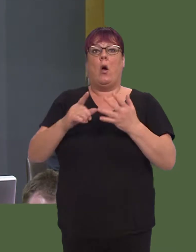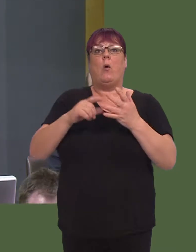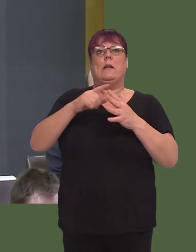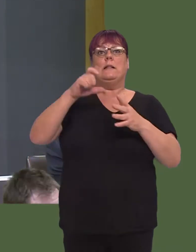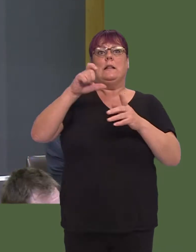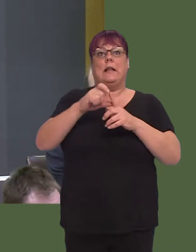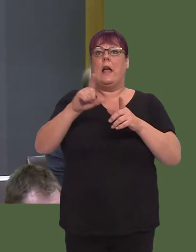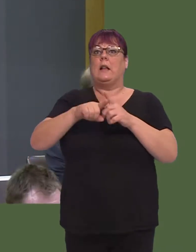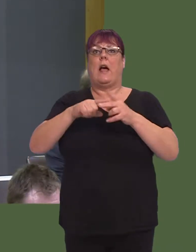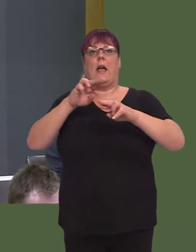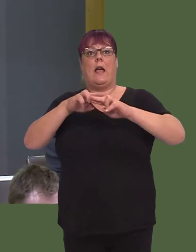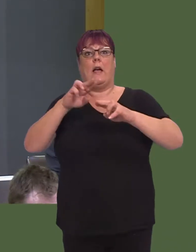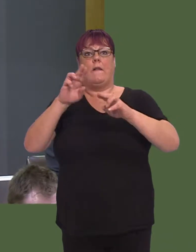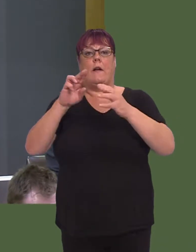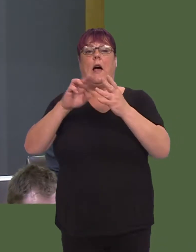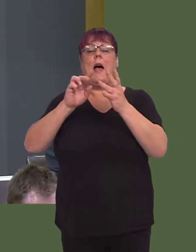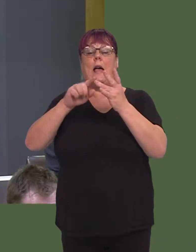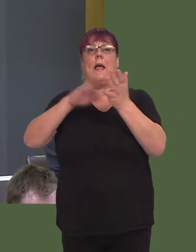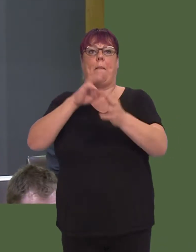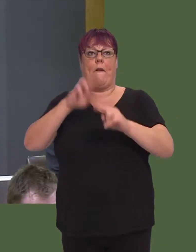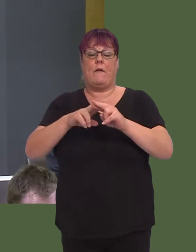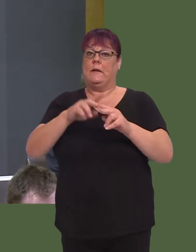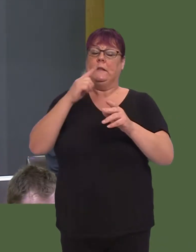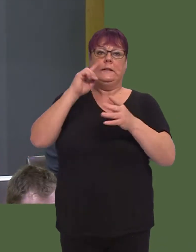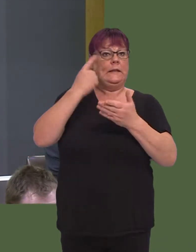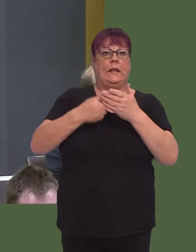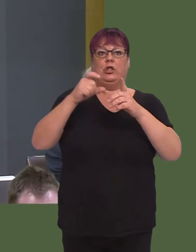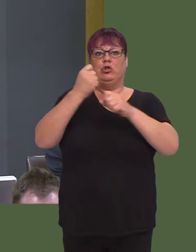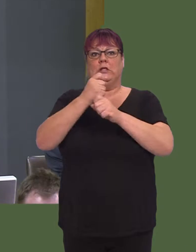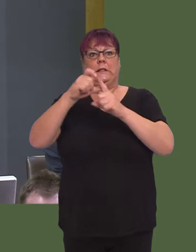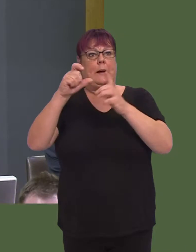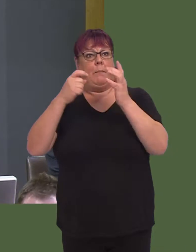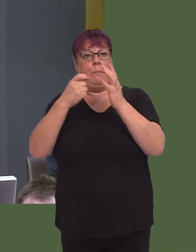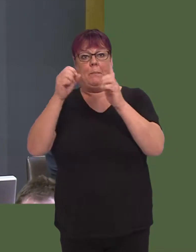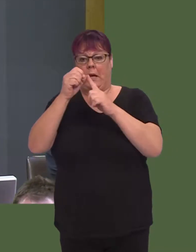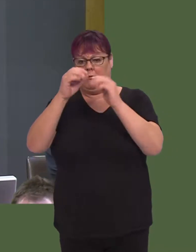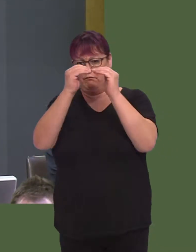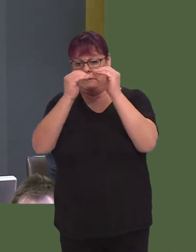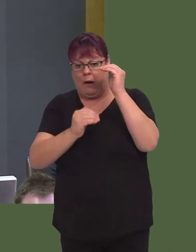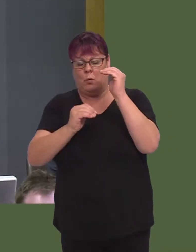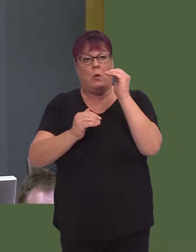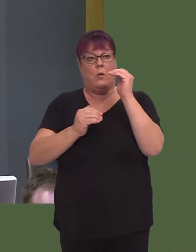The Organisation for Economic Co-operation and Development, the World Bank, and the International Monetary Fund have all downgraded EU gross domestic product growth forecast to around